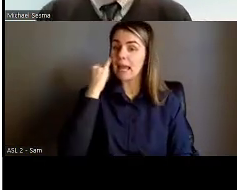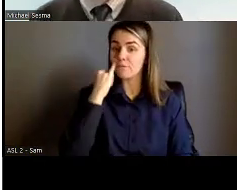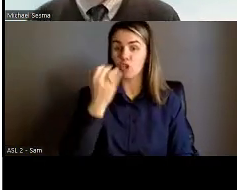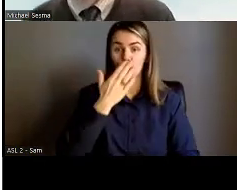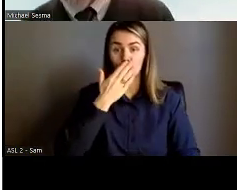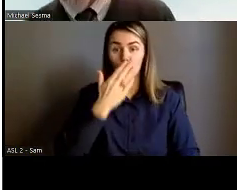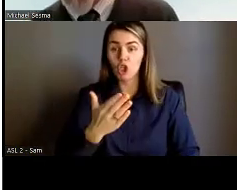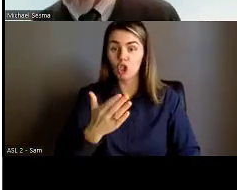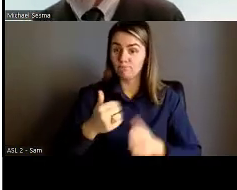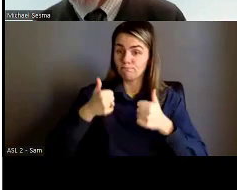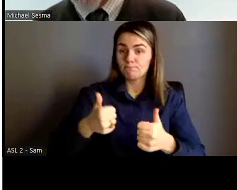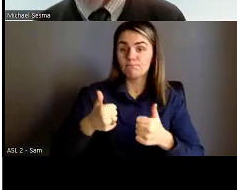or percentile rank,